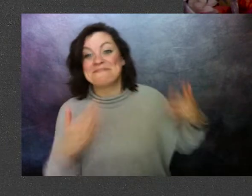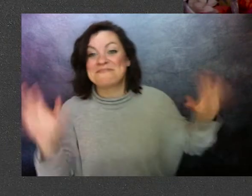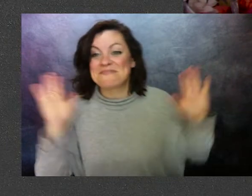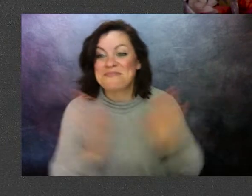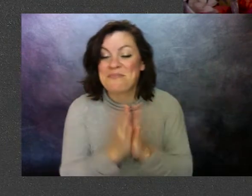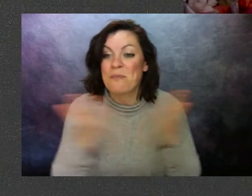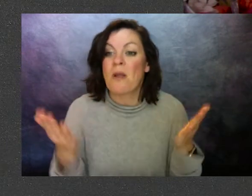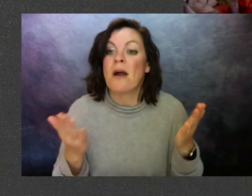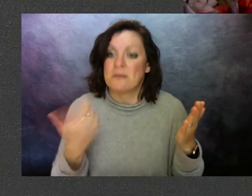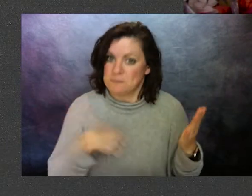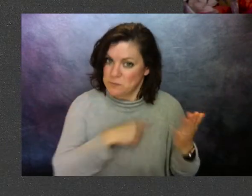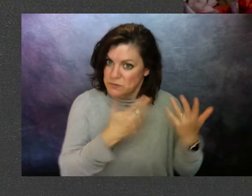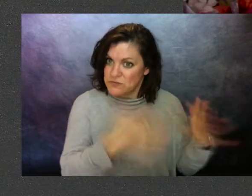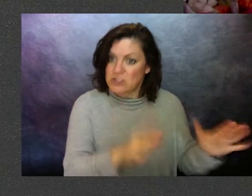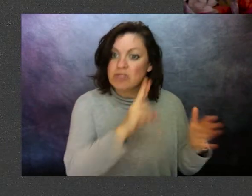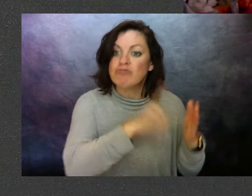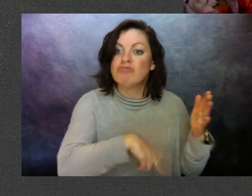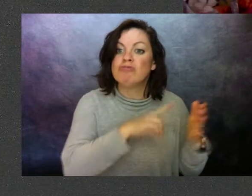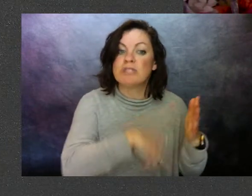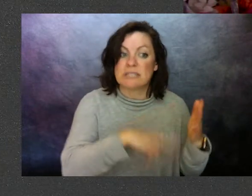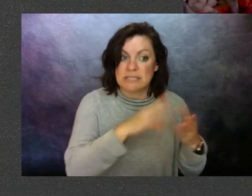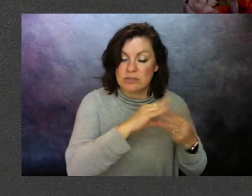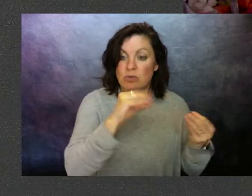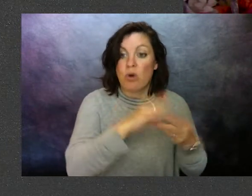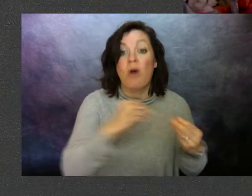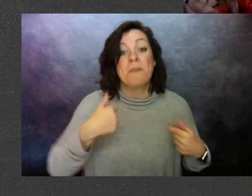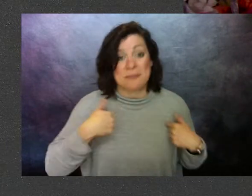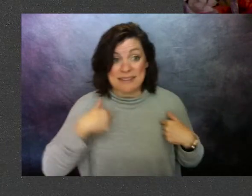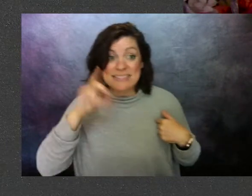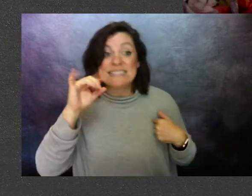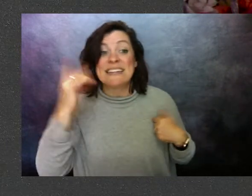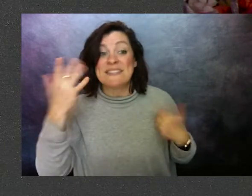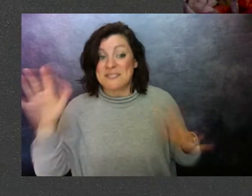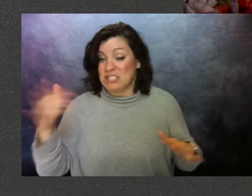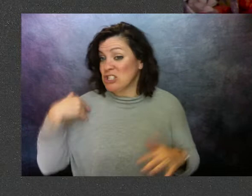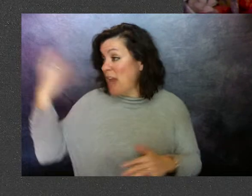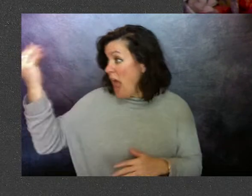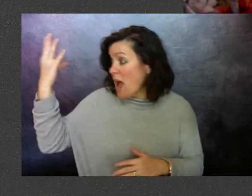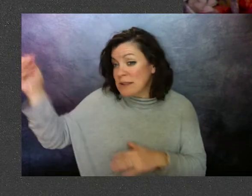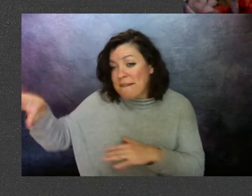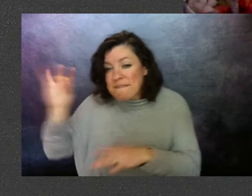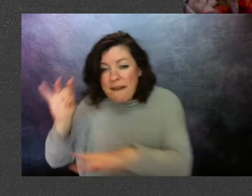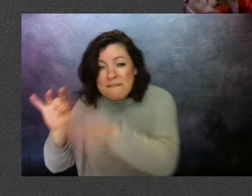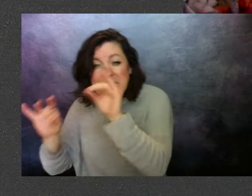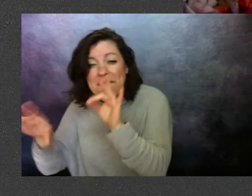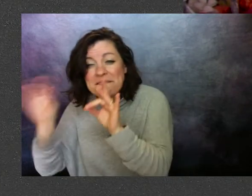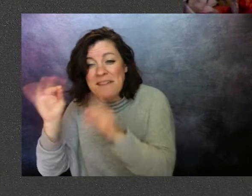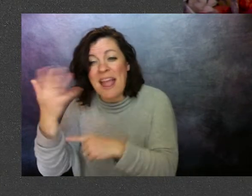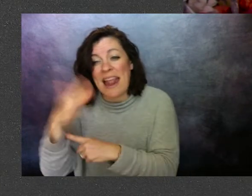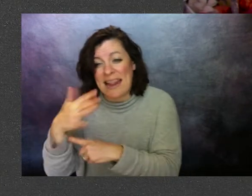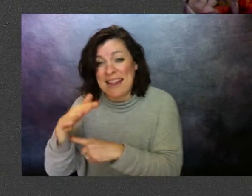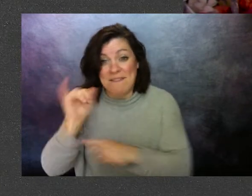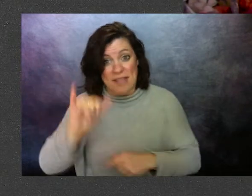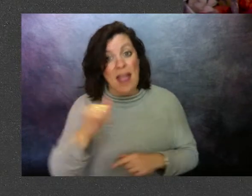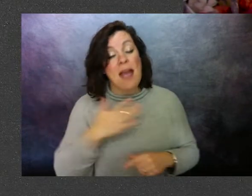So, before I read my story, I went on my own leaf hunt and I found some leaves in my front yard.